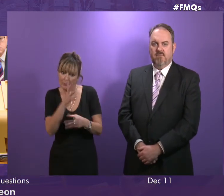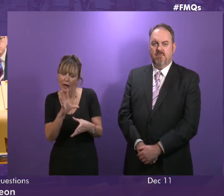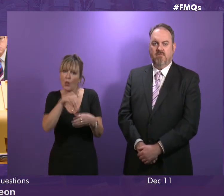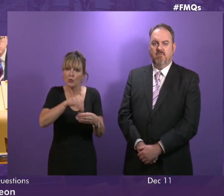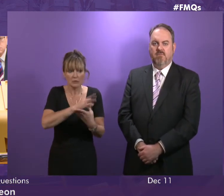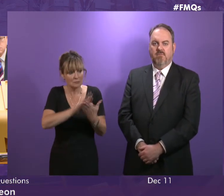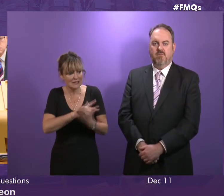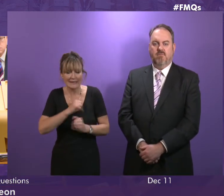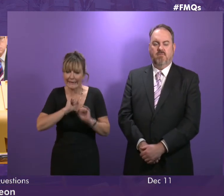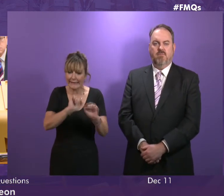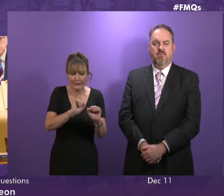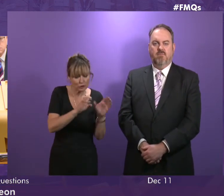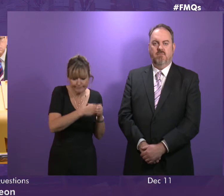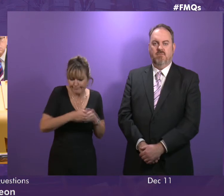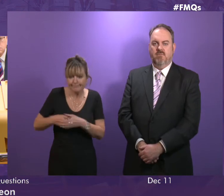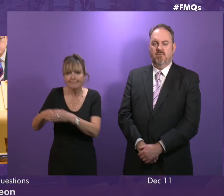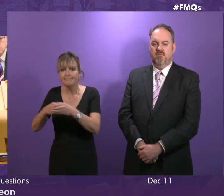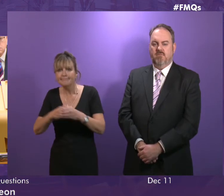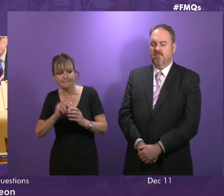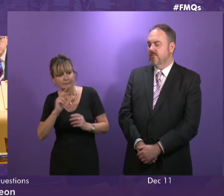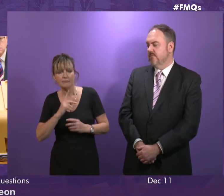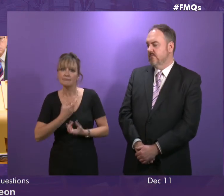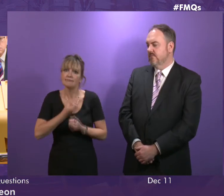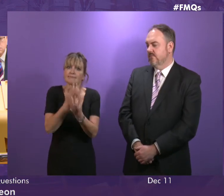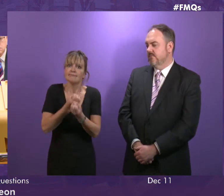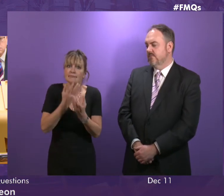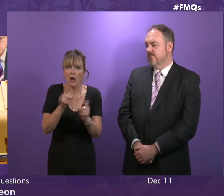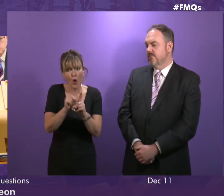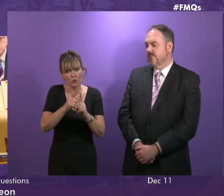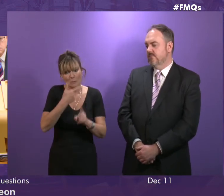collaborative way, including the voices of the global south. We recognise that climate